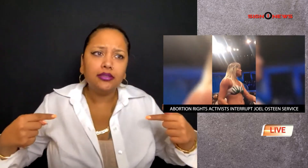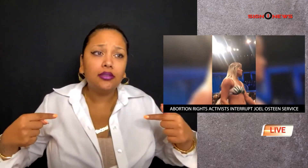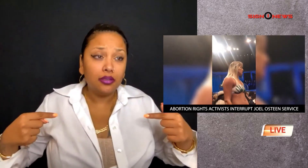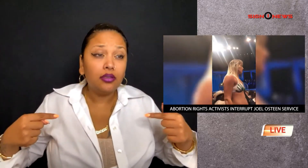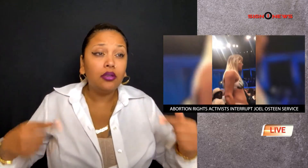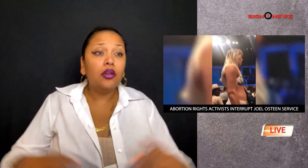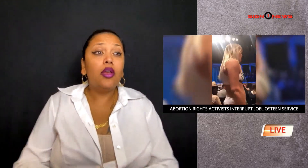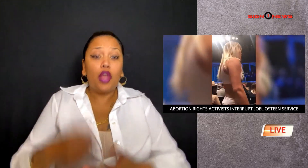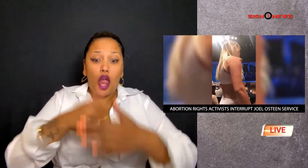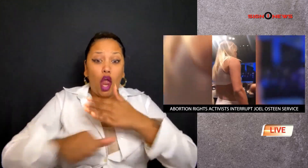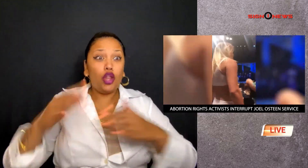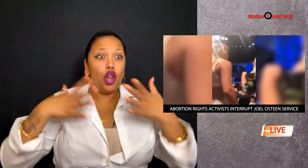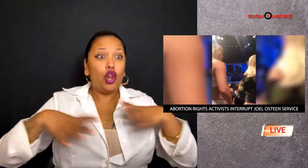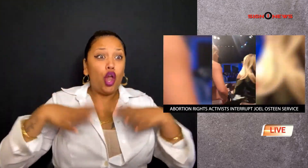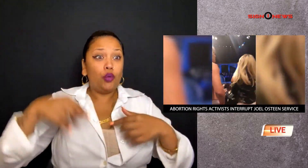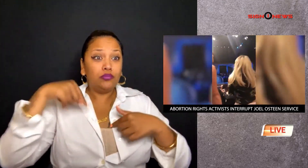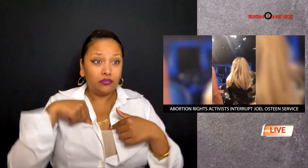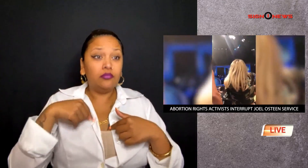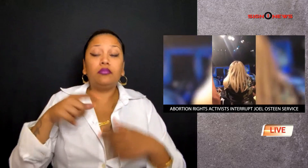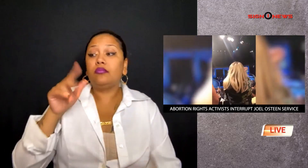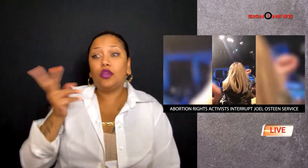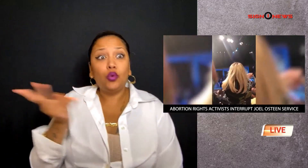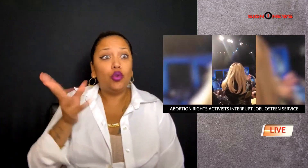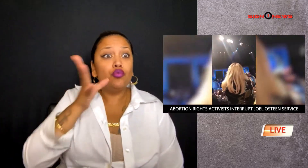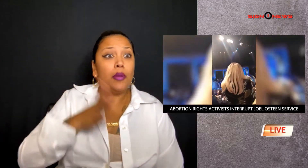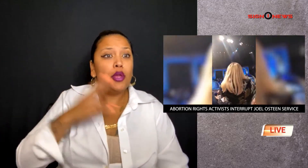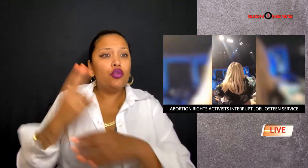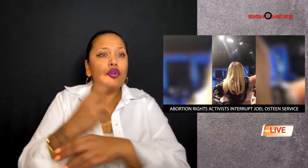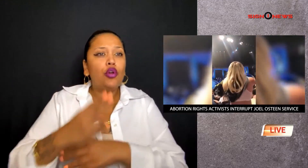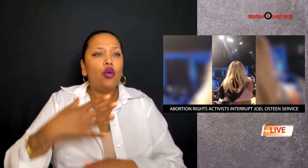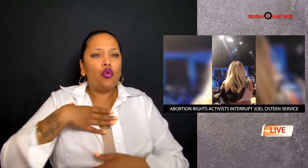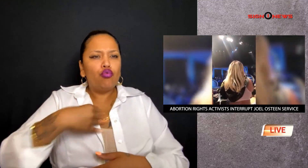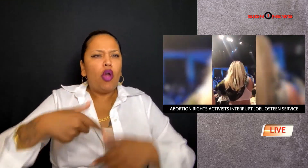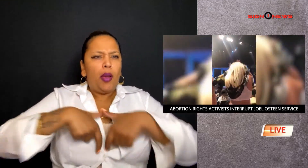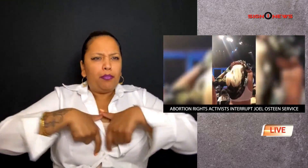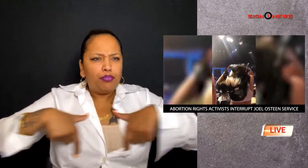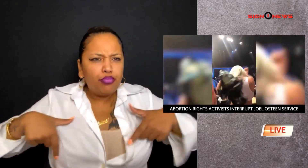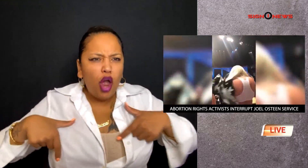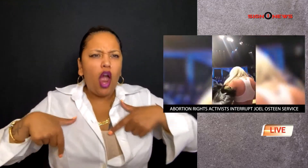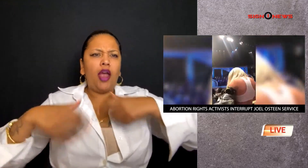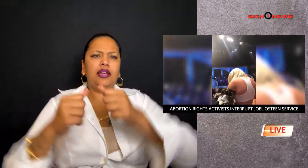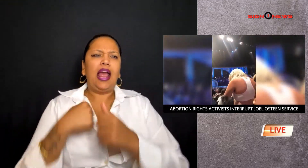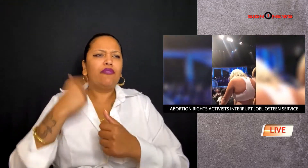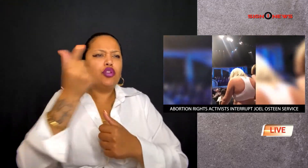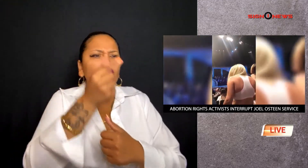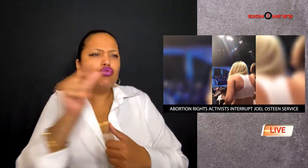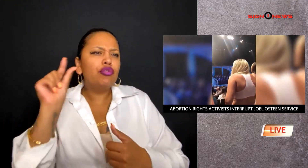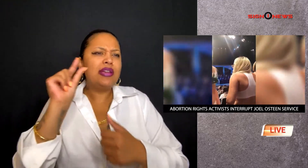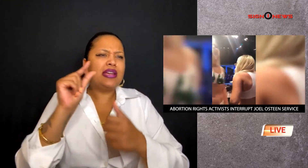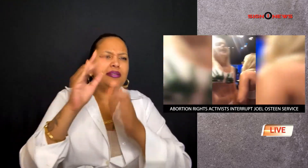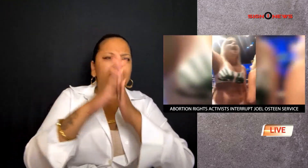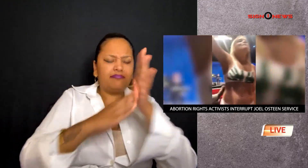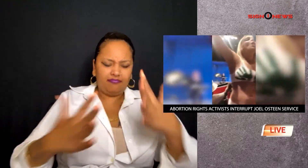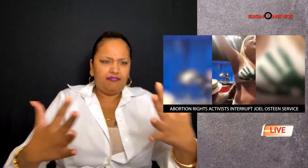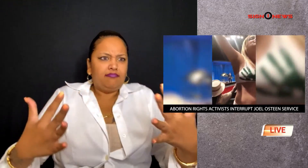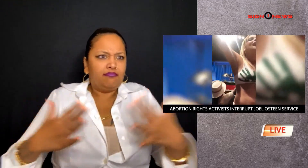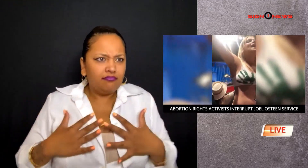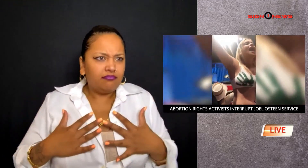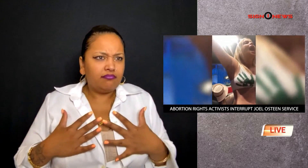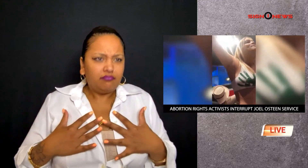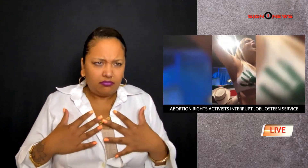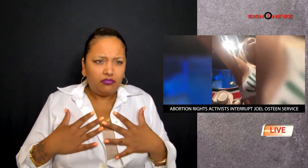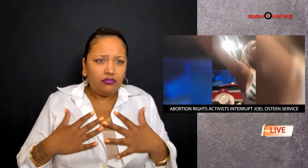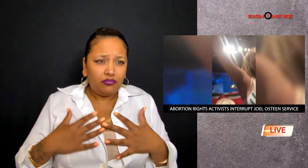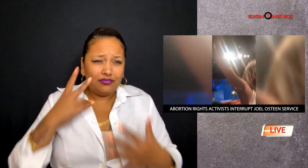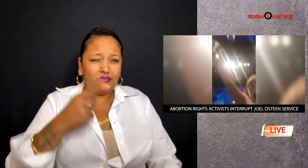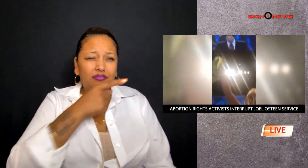my f-ing choice under their close the women were wearing white bras with a pair of green